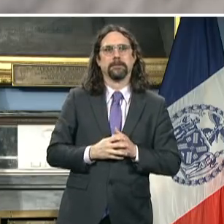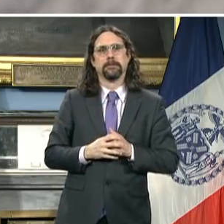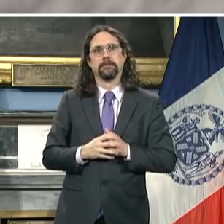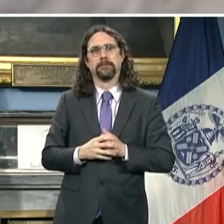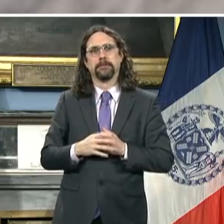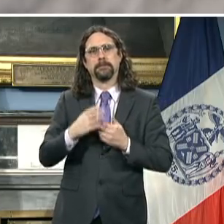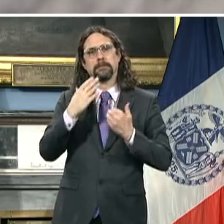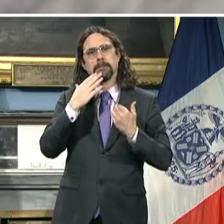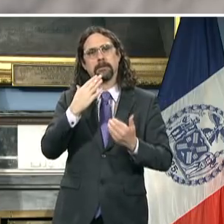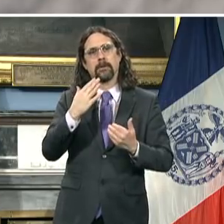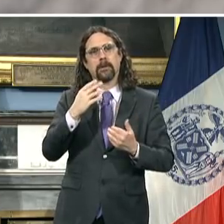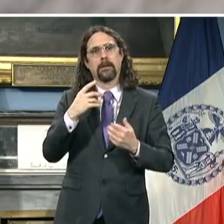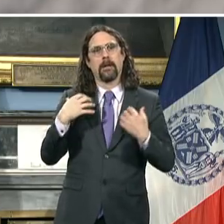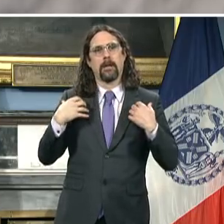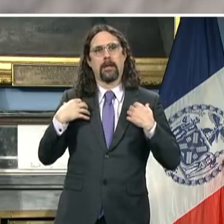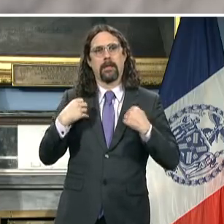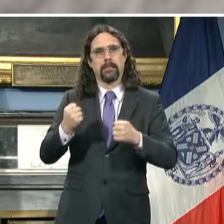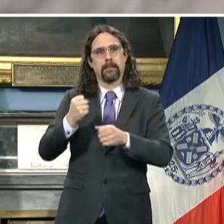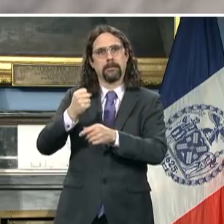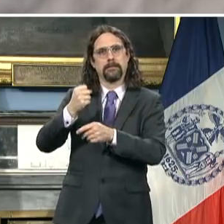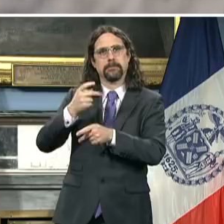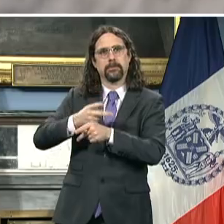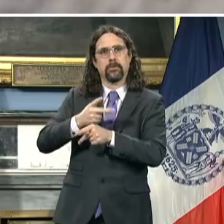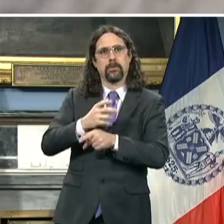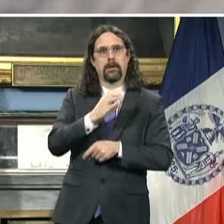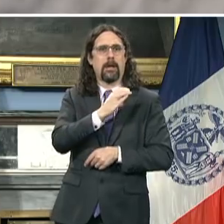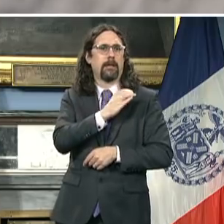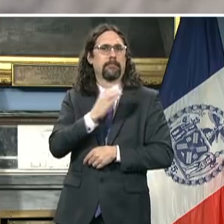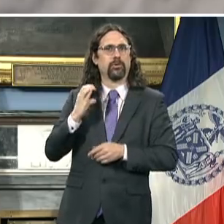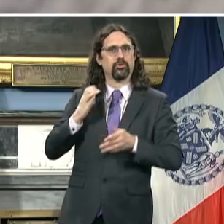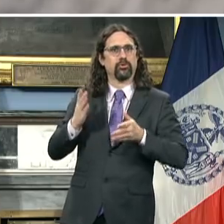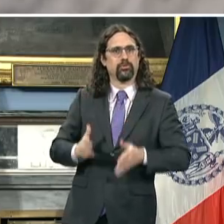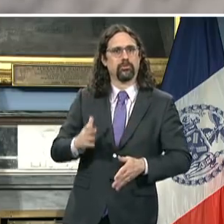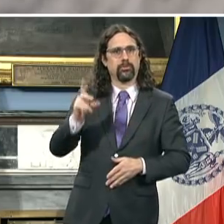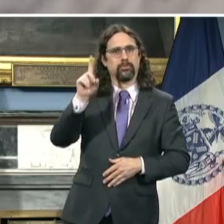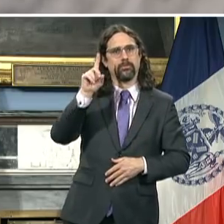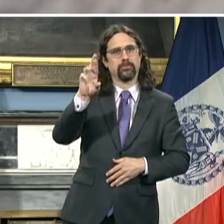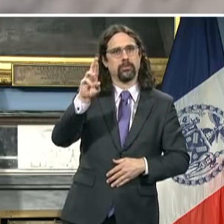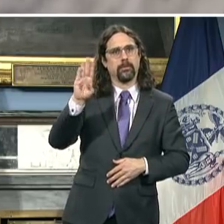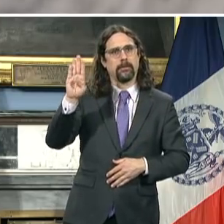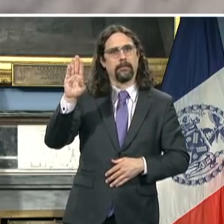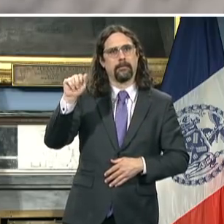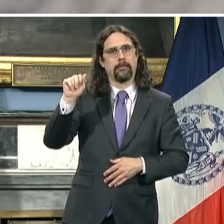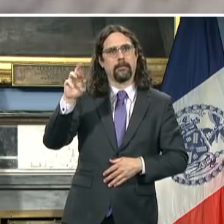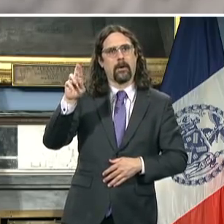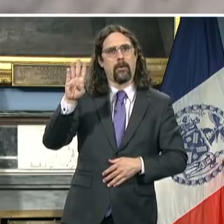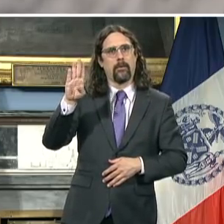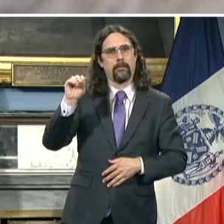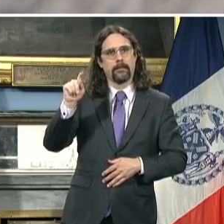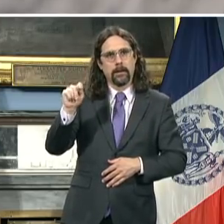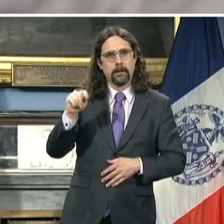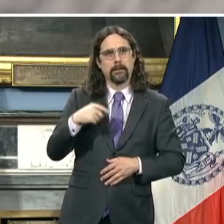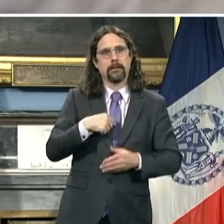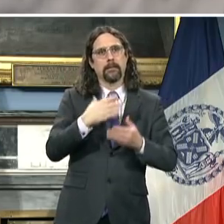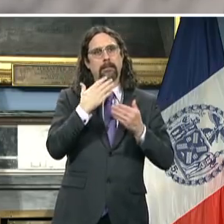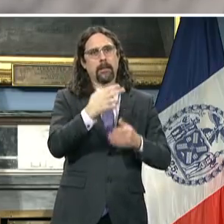HAVE WITH US TWO OF THE LEAEDRS IN THE FIGHT FROM THE HEALTH CARE SIDE, OUR HEALTH CIOMMSSNIOERA ND THE VICE PRESIDENT AND